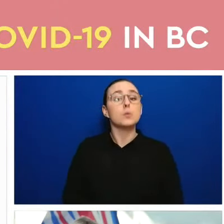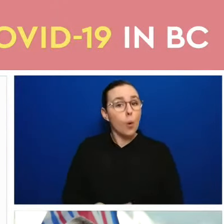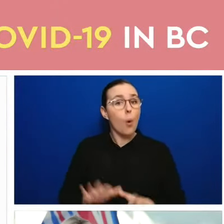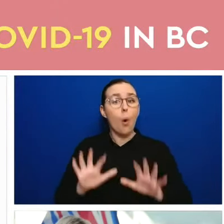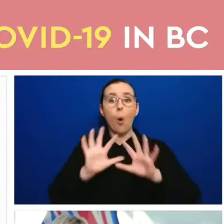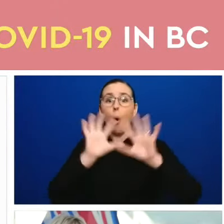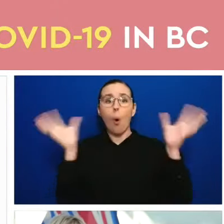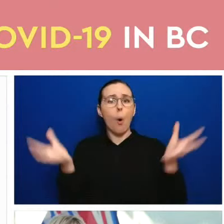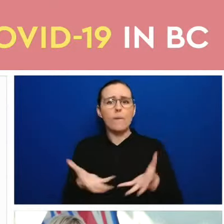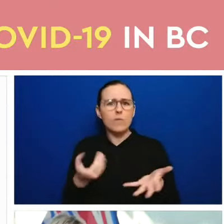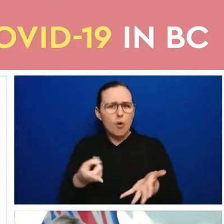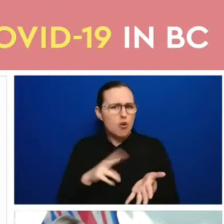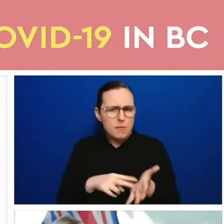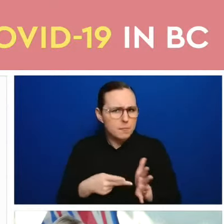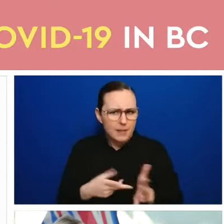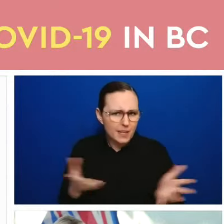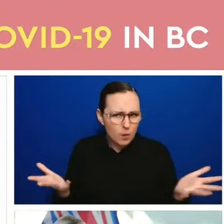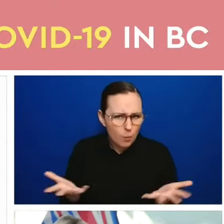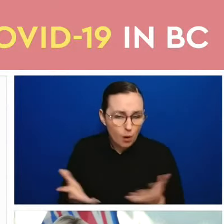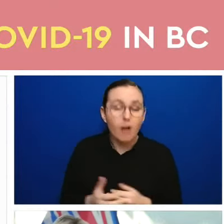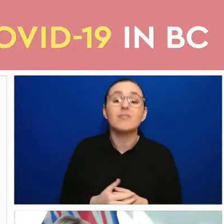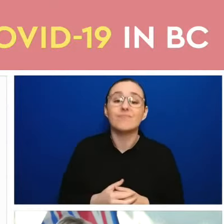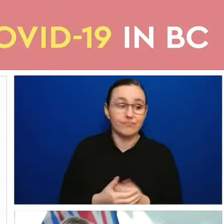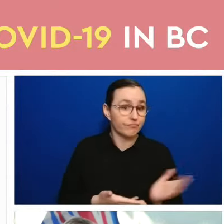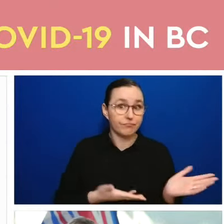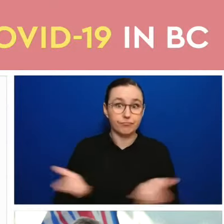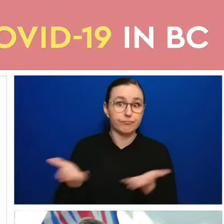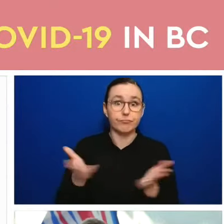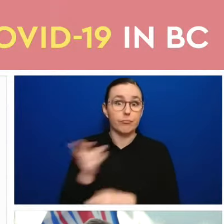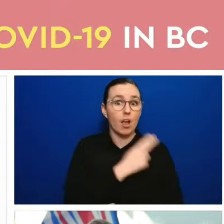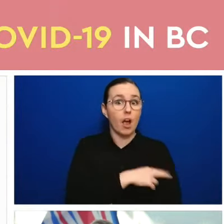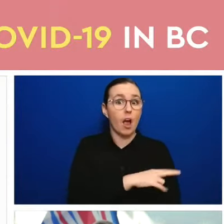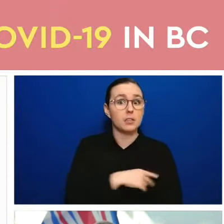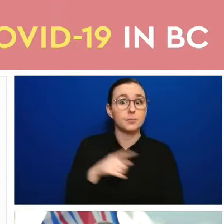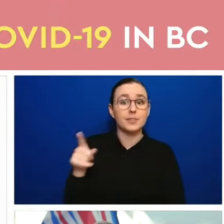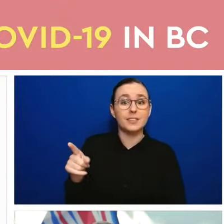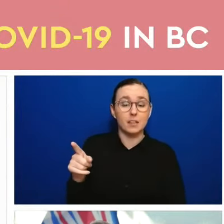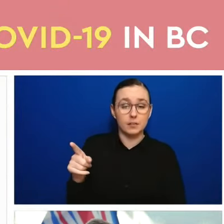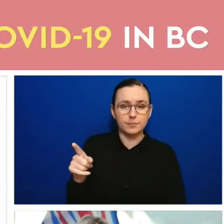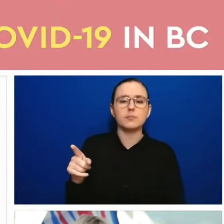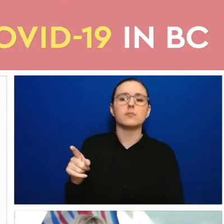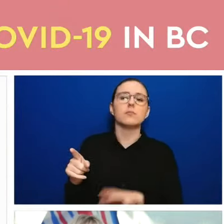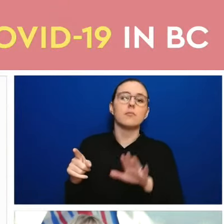About half the rate now. So what does this mean overall?